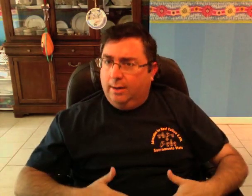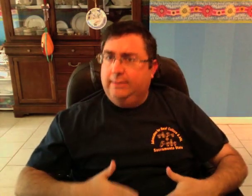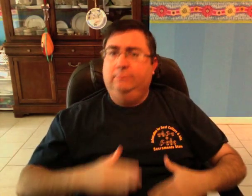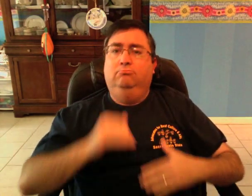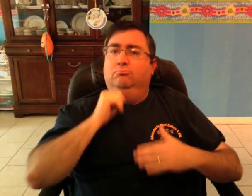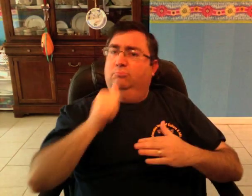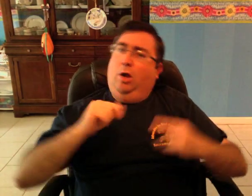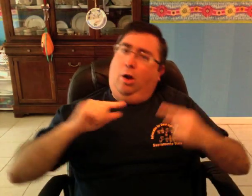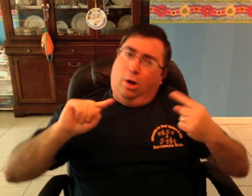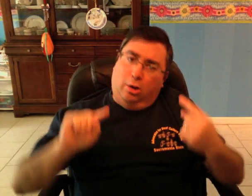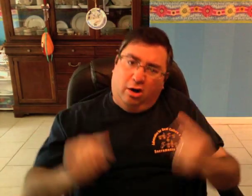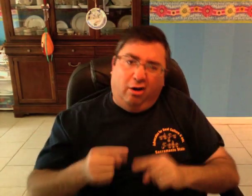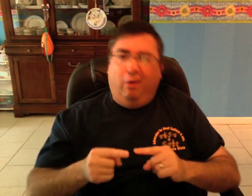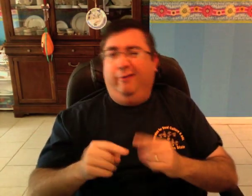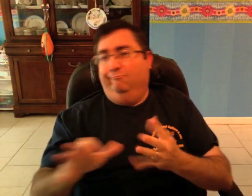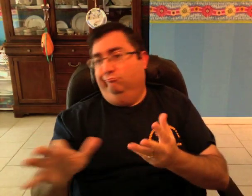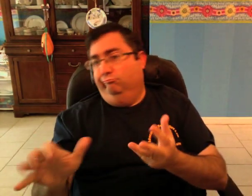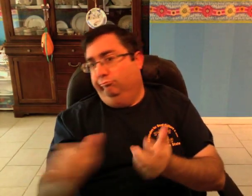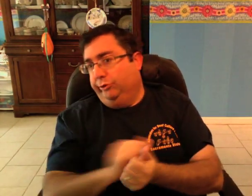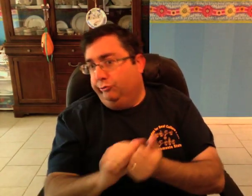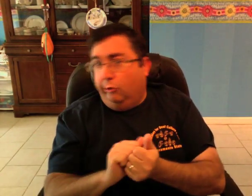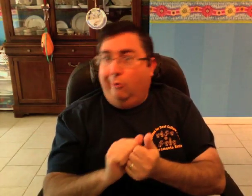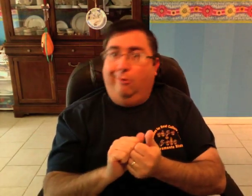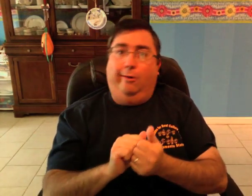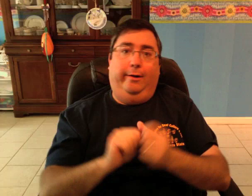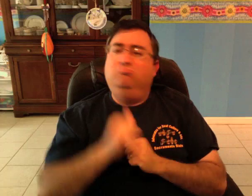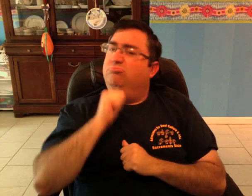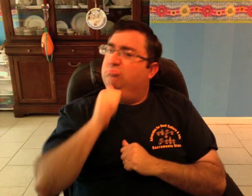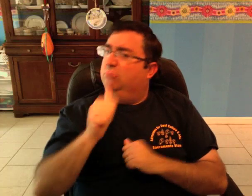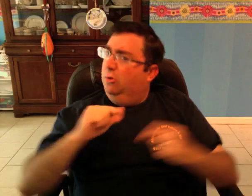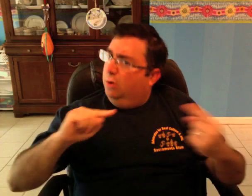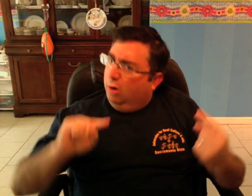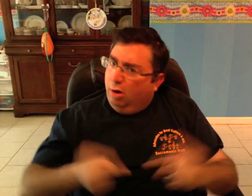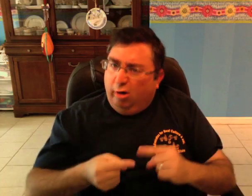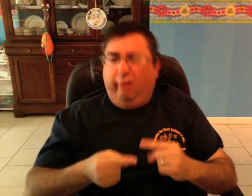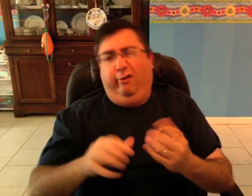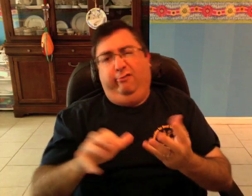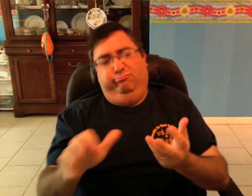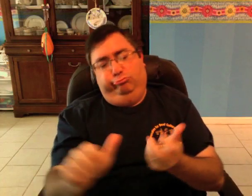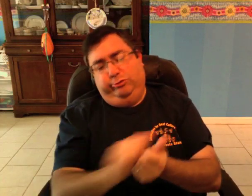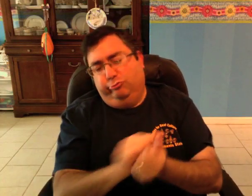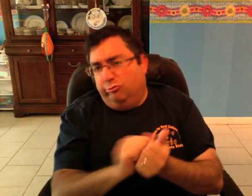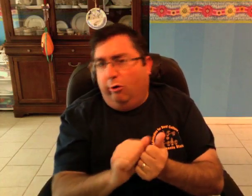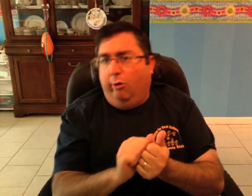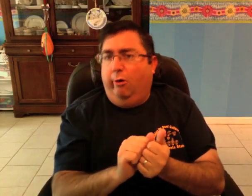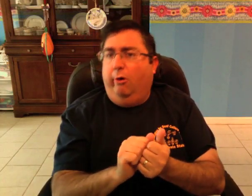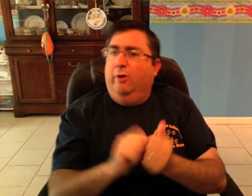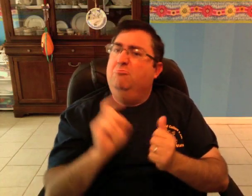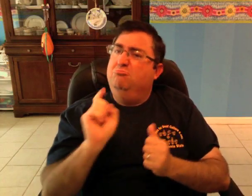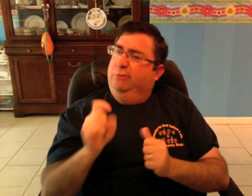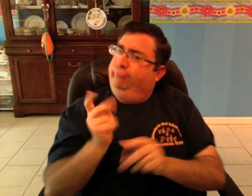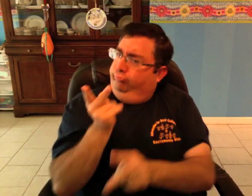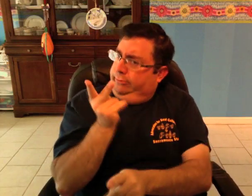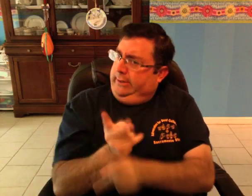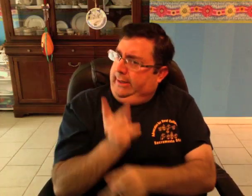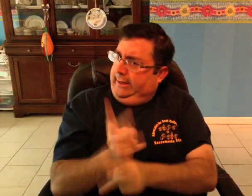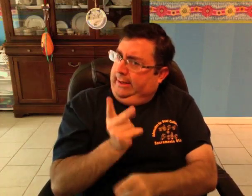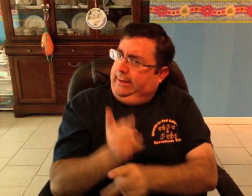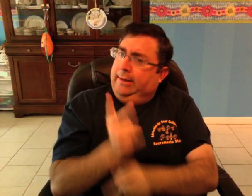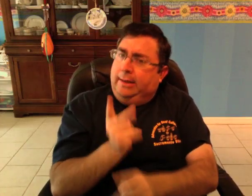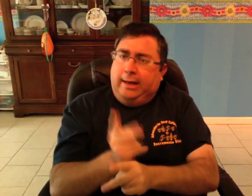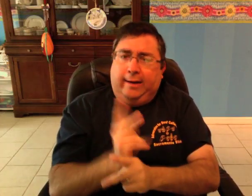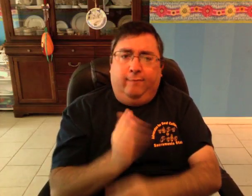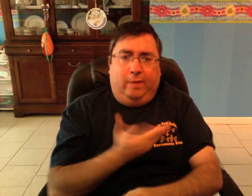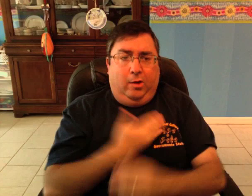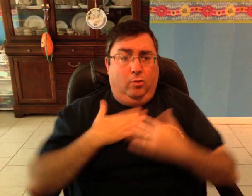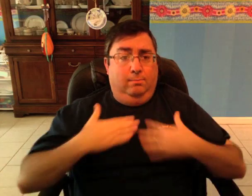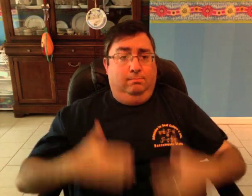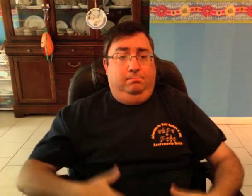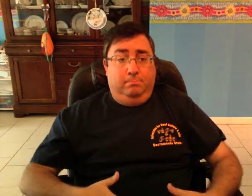we must not harm or destroy them -- we have to take care of our bodies